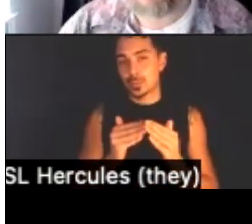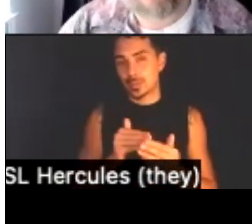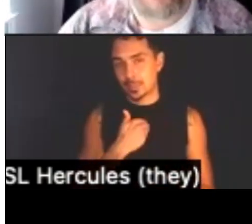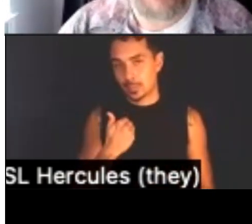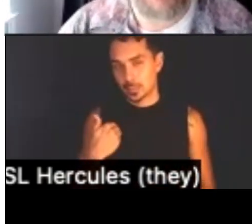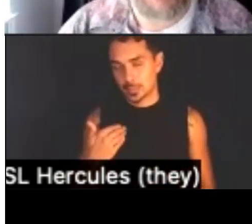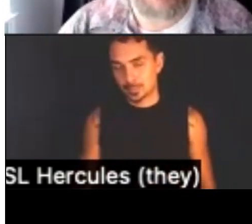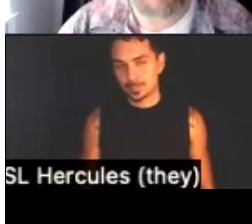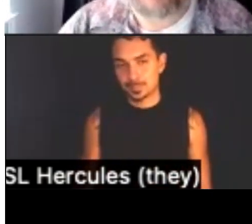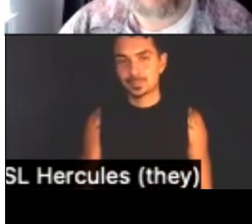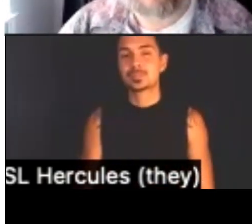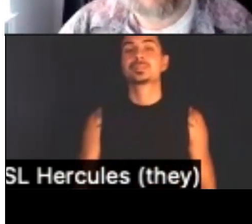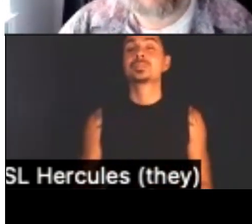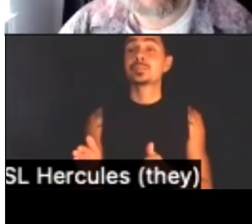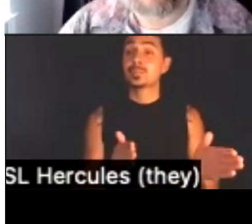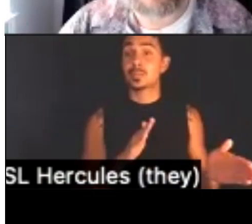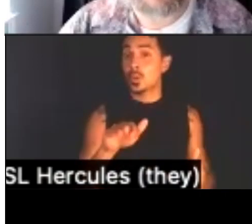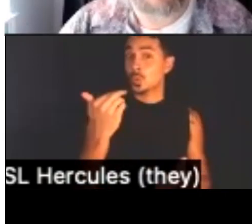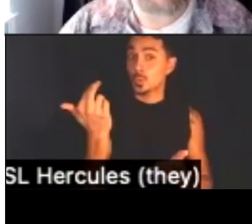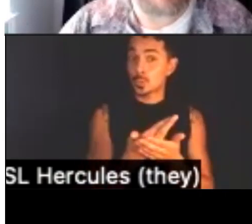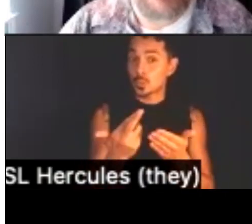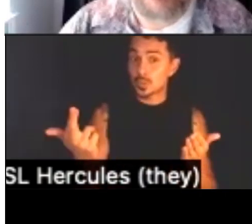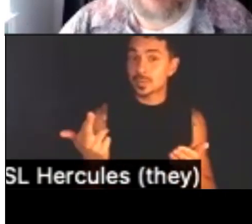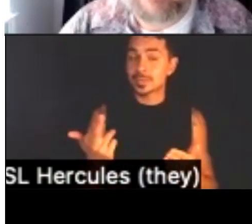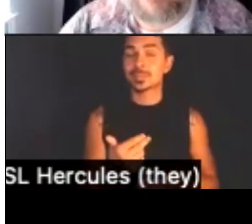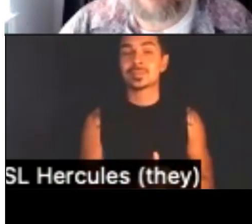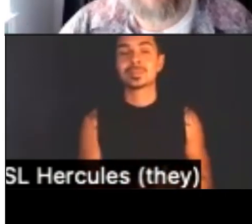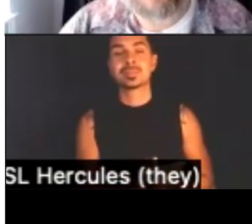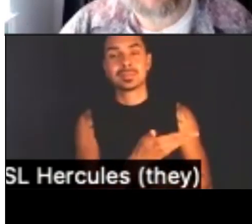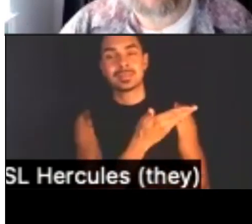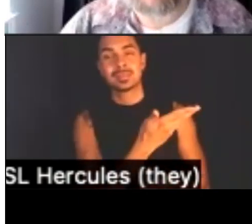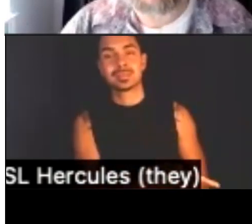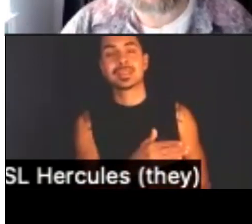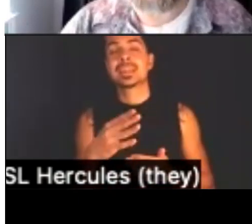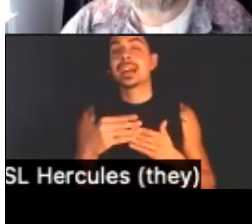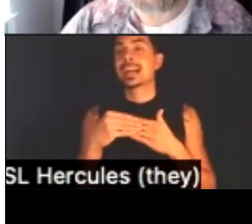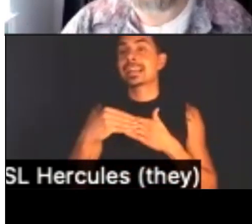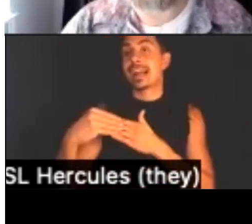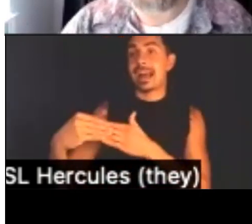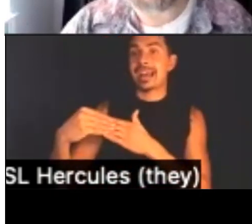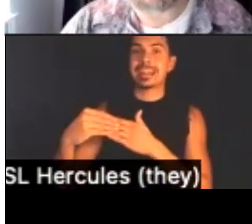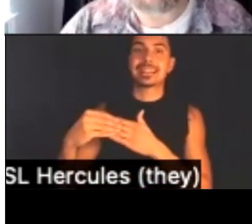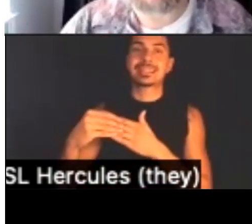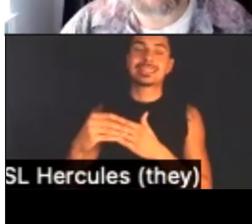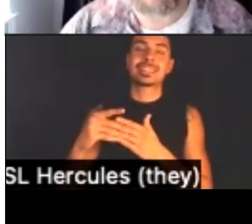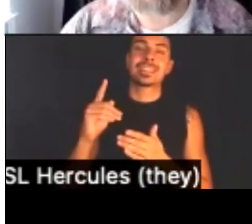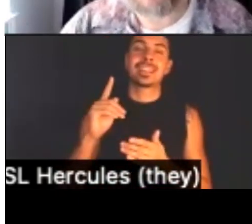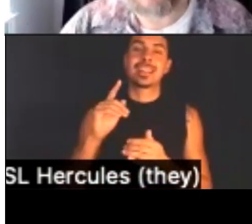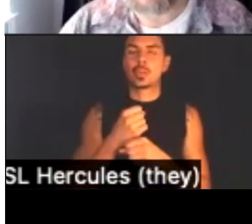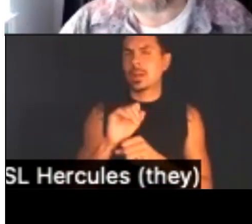A couple of other resources is a guide that FORGE created about five or six years ago.